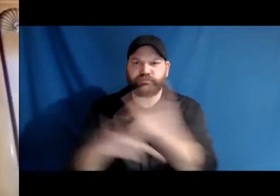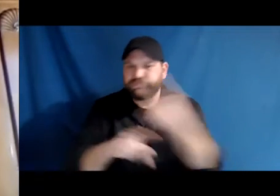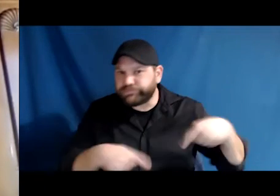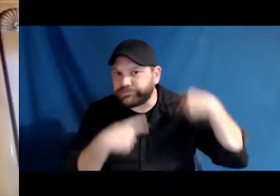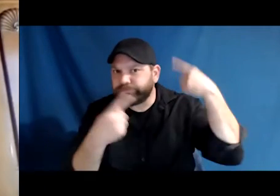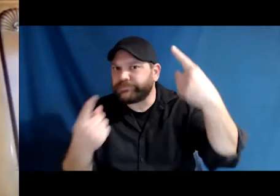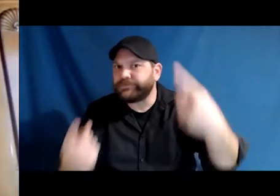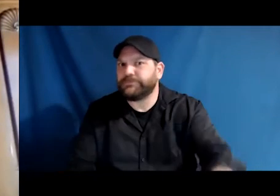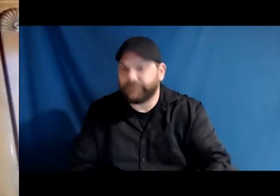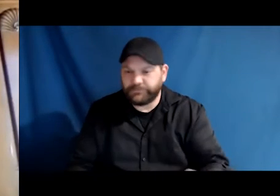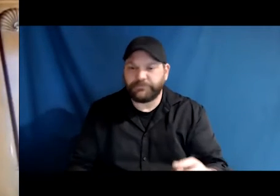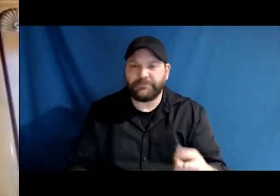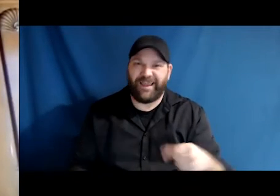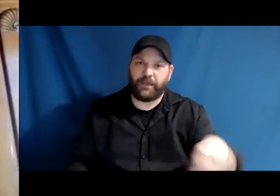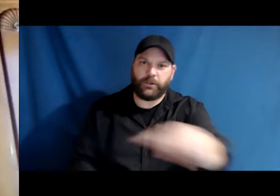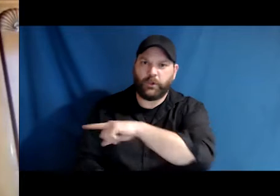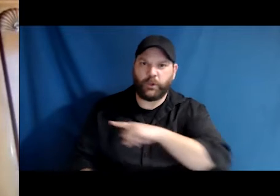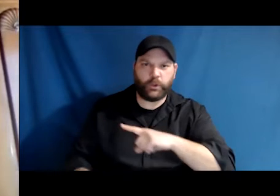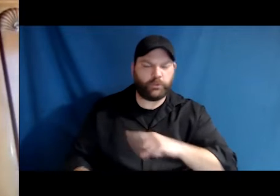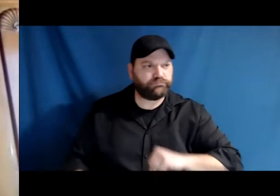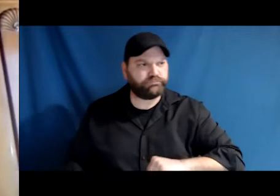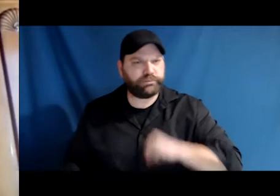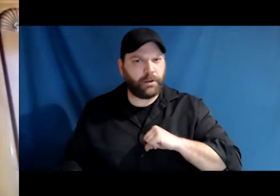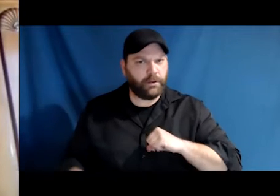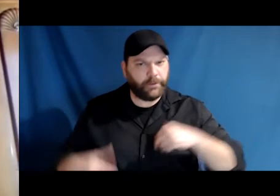In the doing, honoring Brown's highest values, and I'd like to share with you